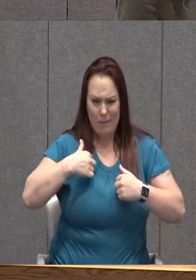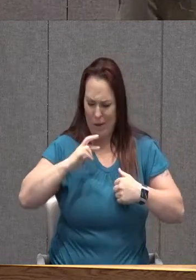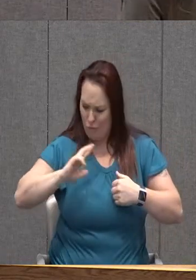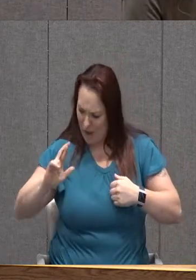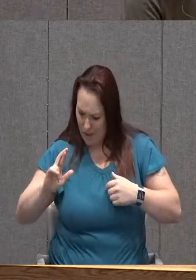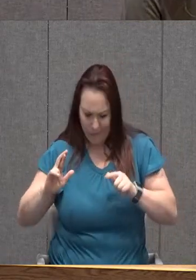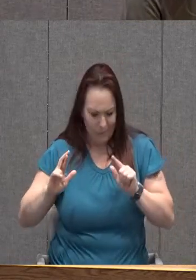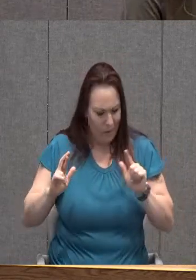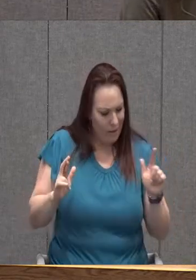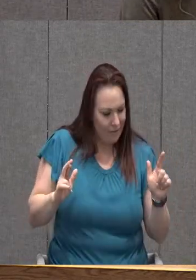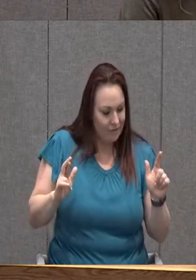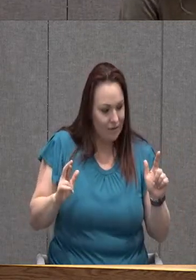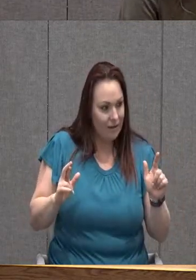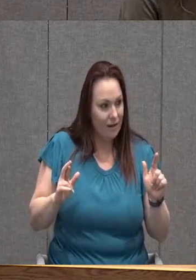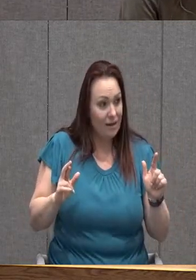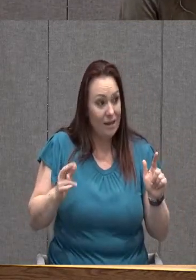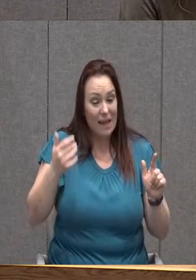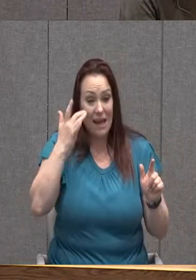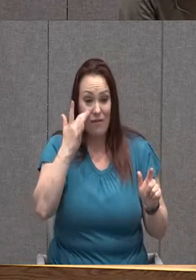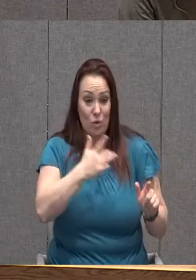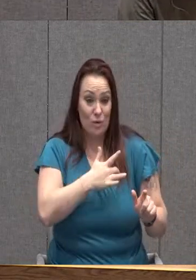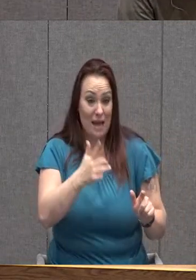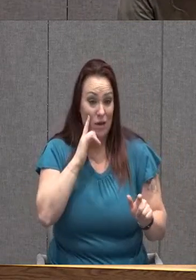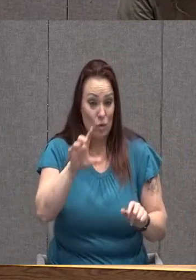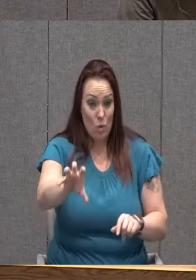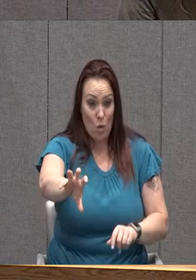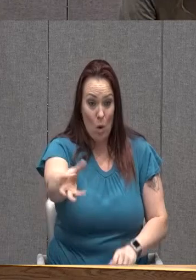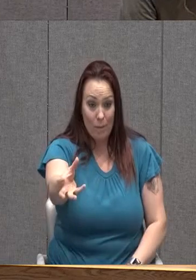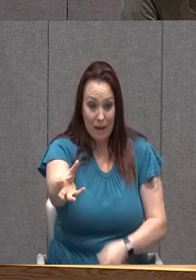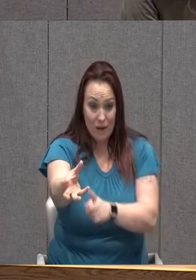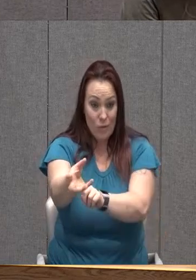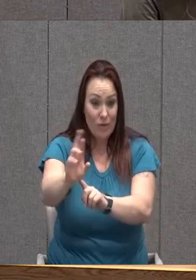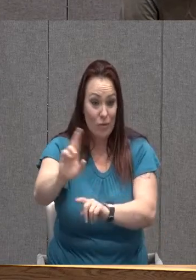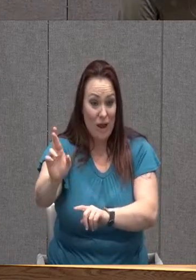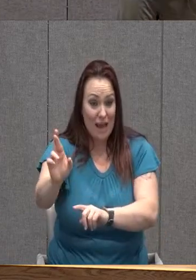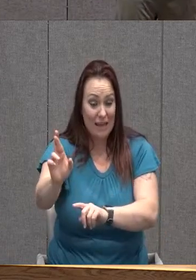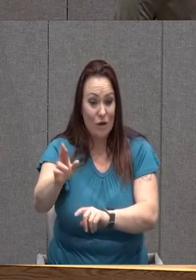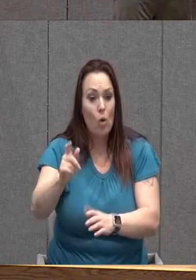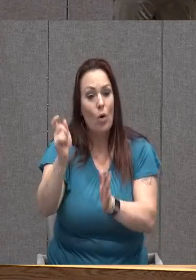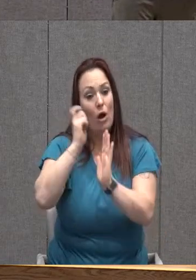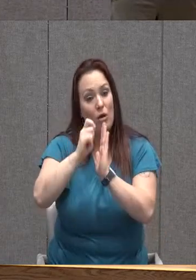if you like to open doors with your right hand, if you like to write with your right hand,